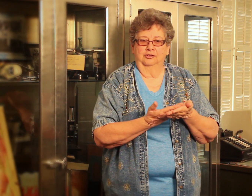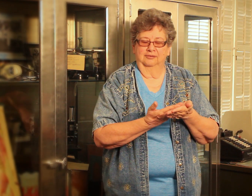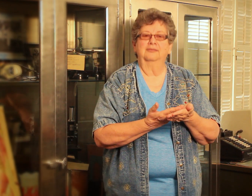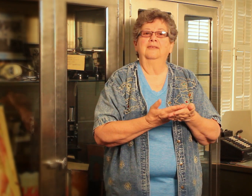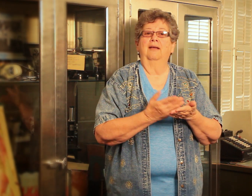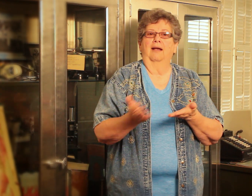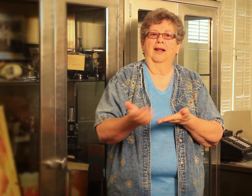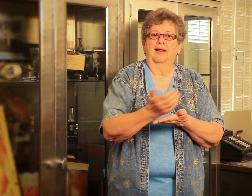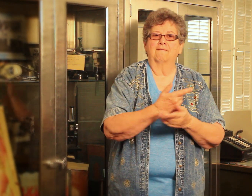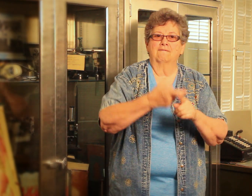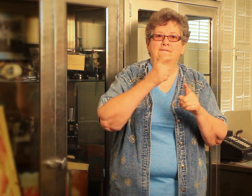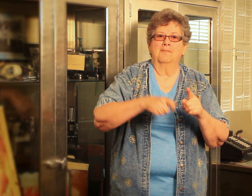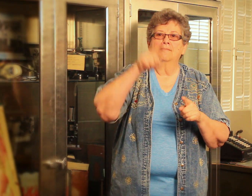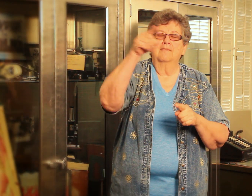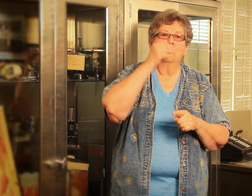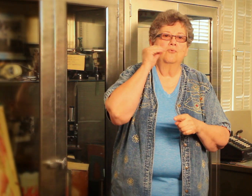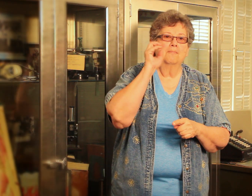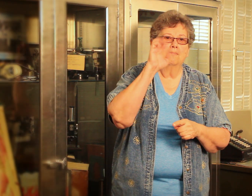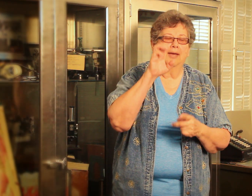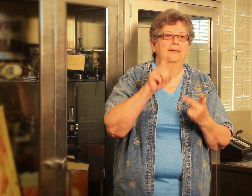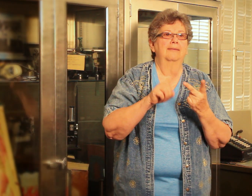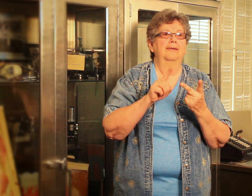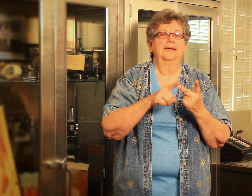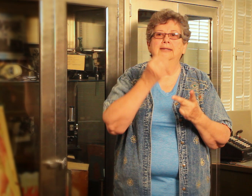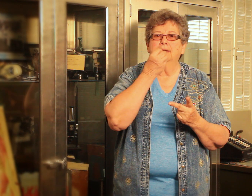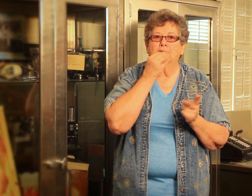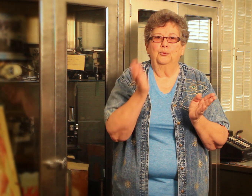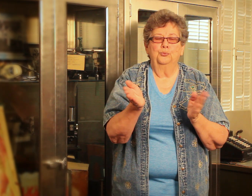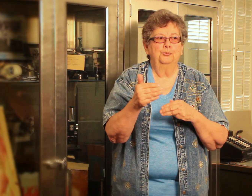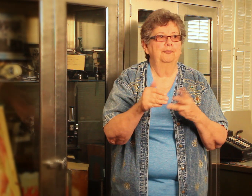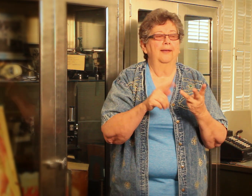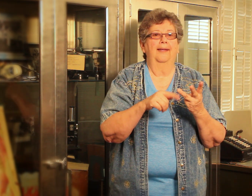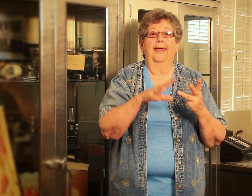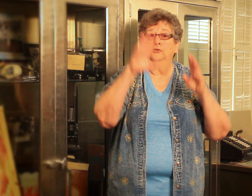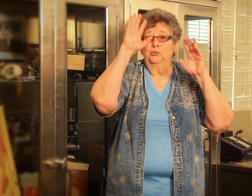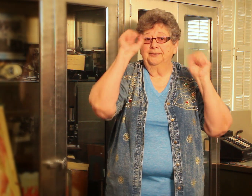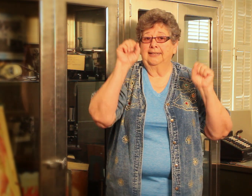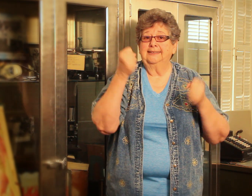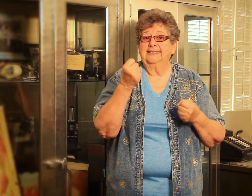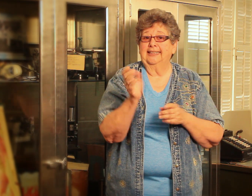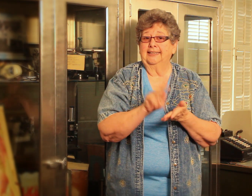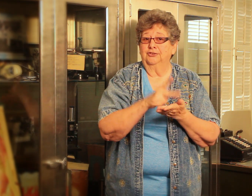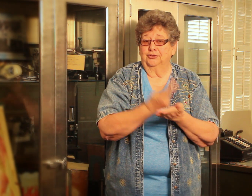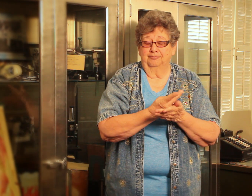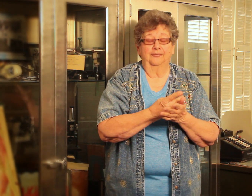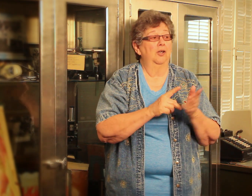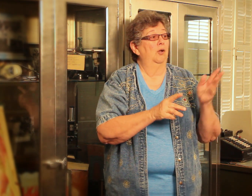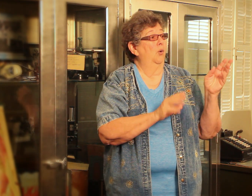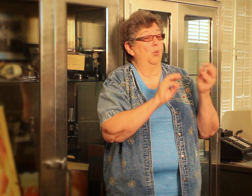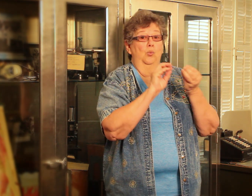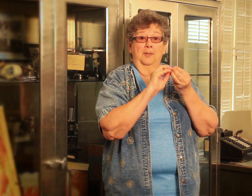And our fourth room is the kitchen, a collection of items from home economics, food service, and the Superintendent's kitchen.